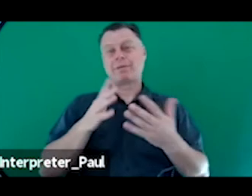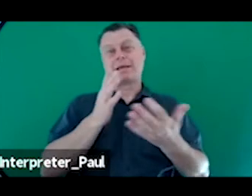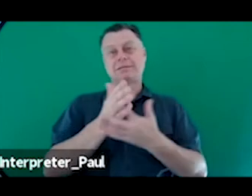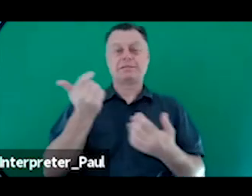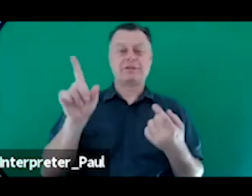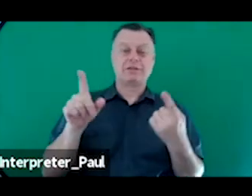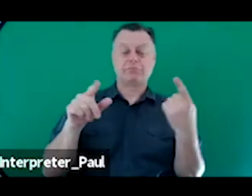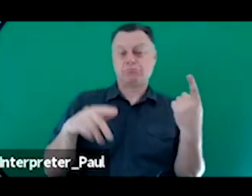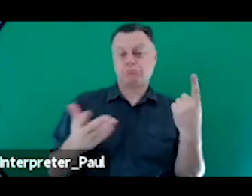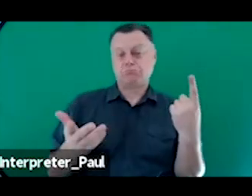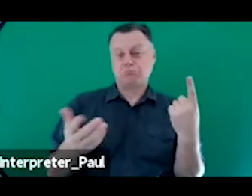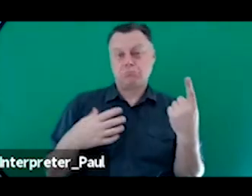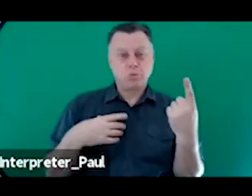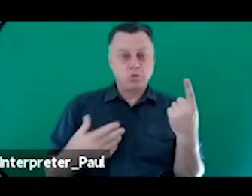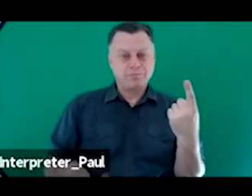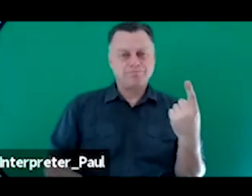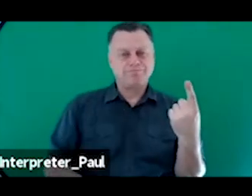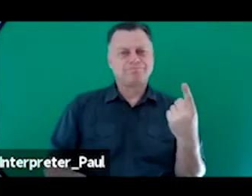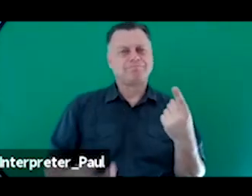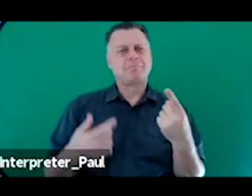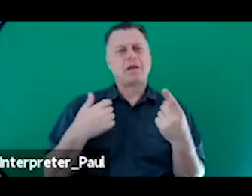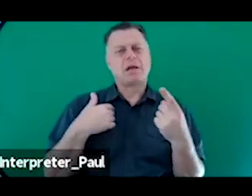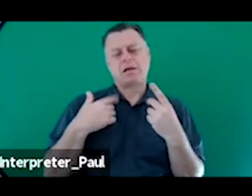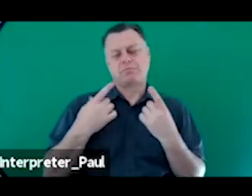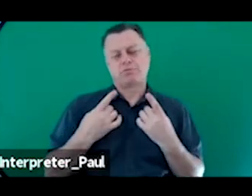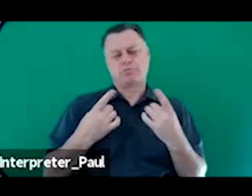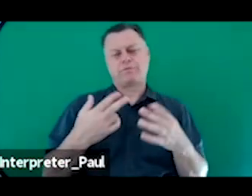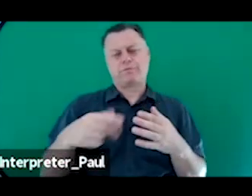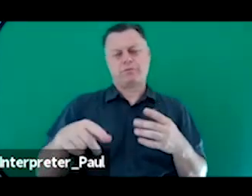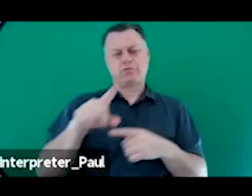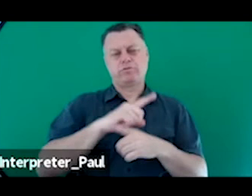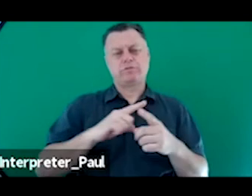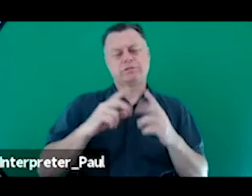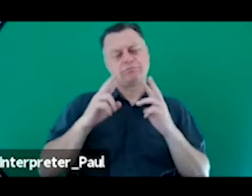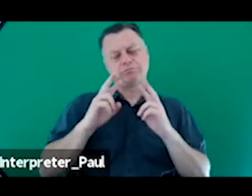One of the things I learned as I was doing my homework for this conference is that even though